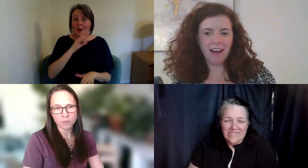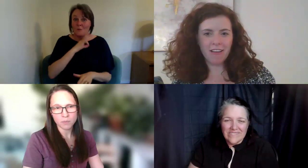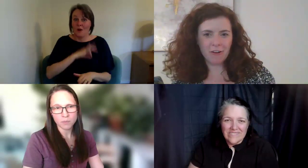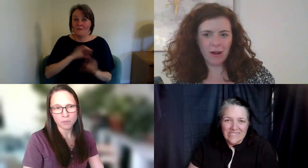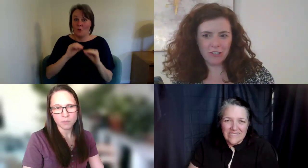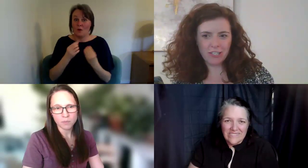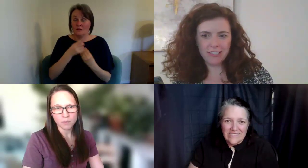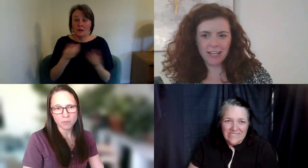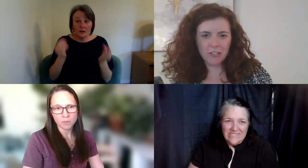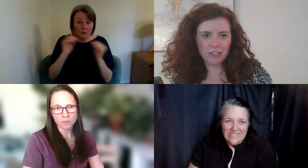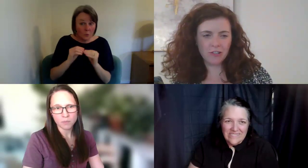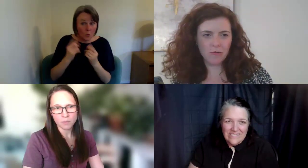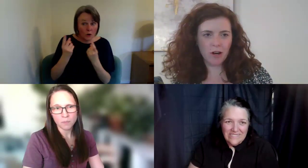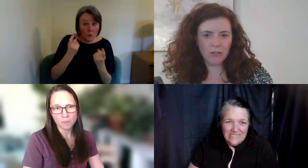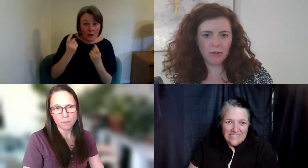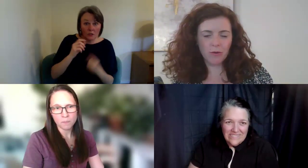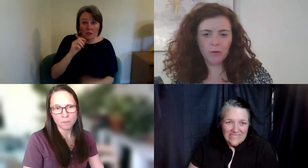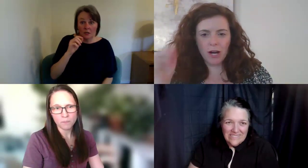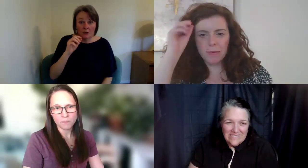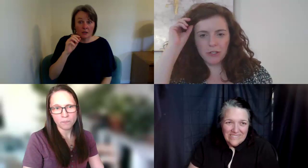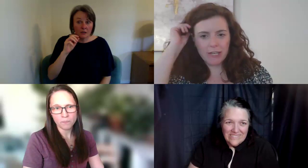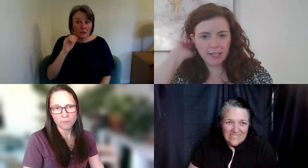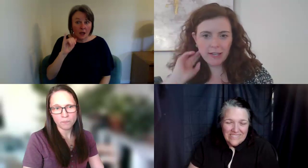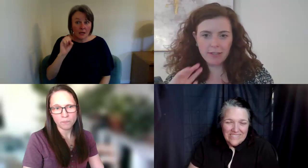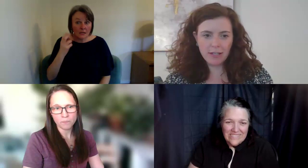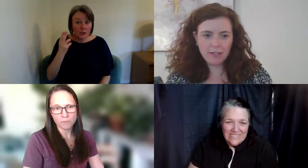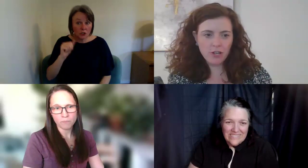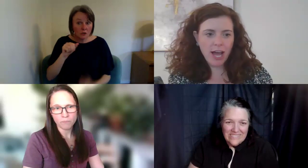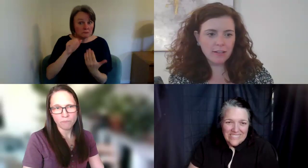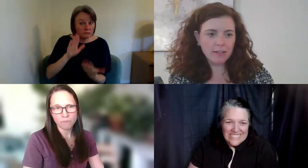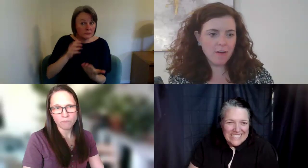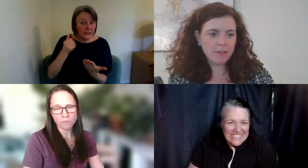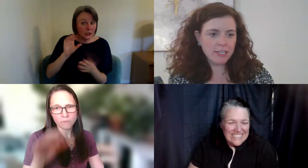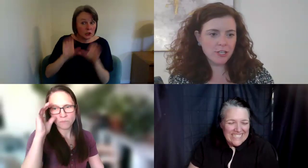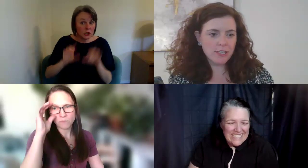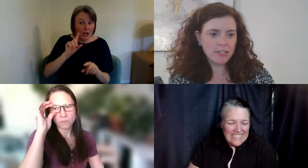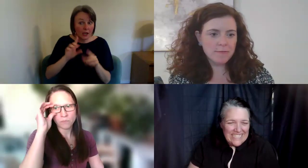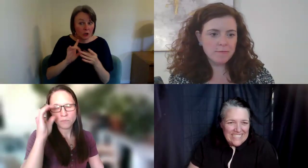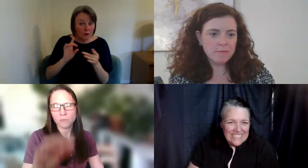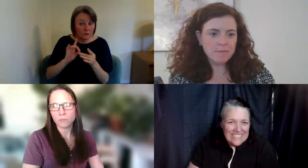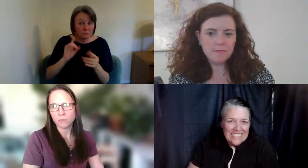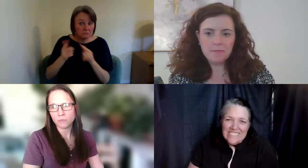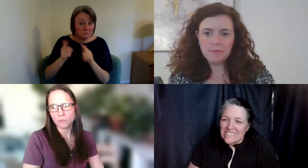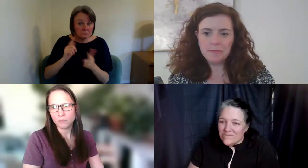any other questions? Ieesha, did you want to address any of the chat conversation?